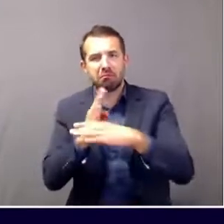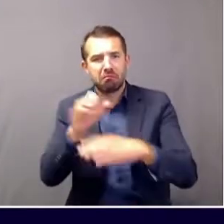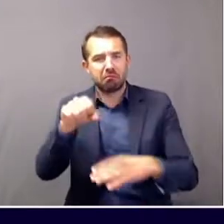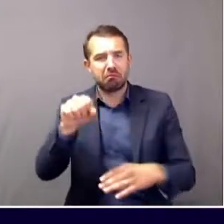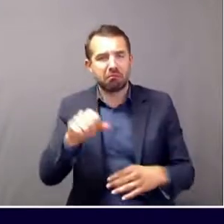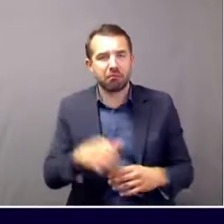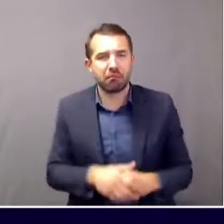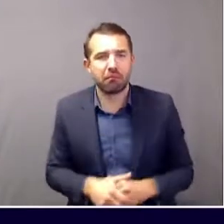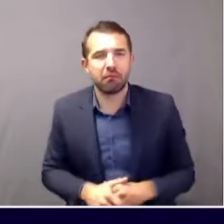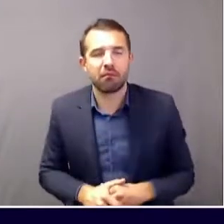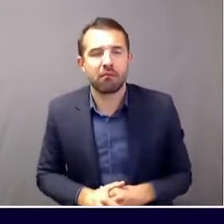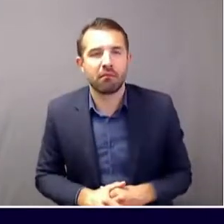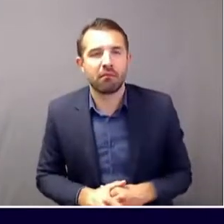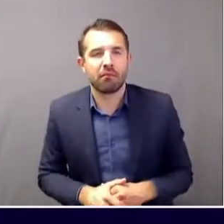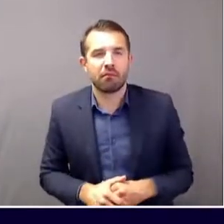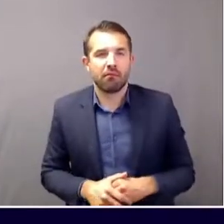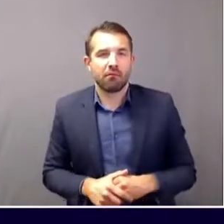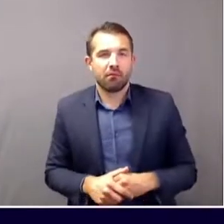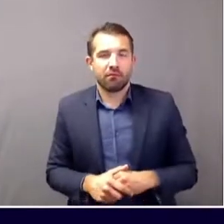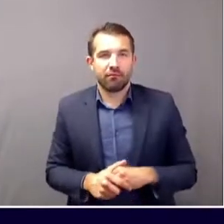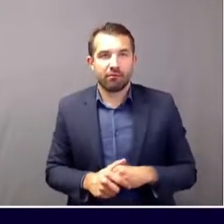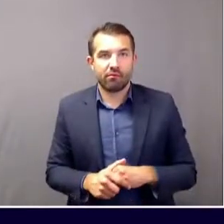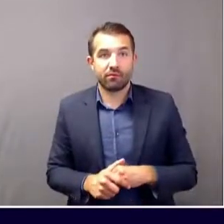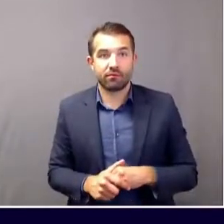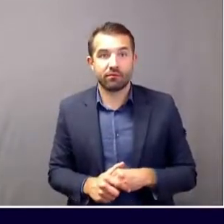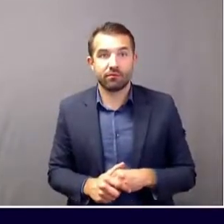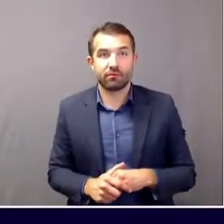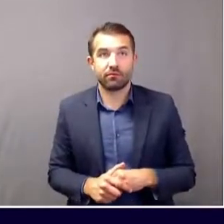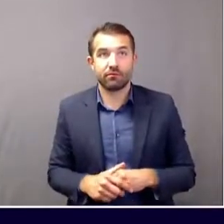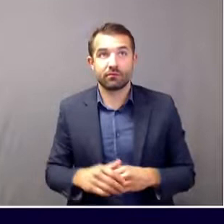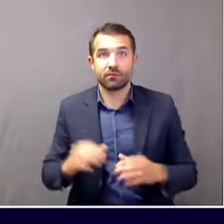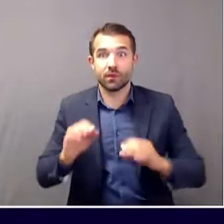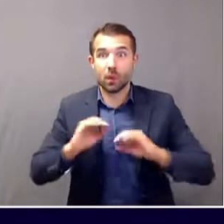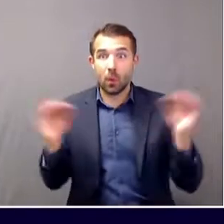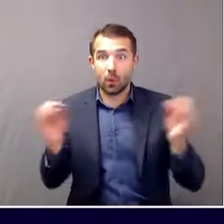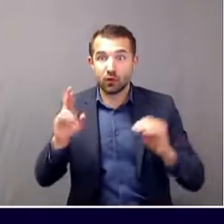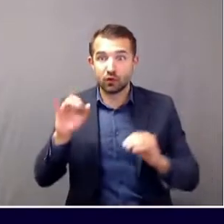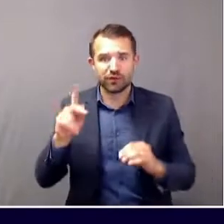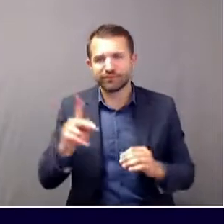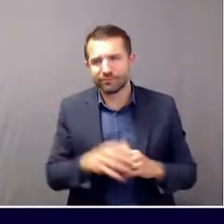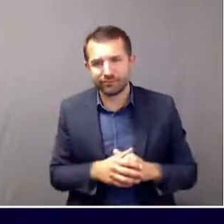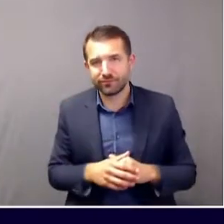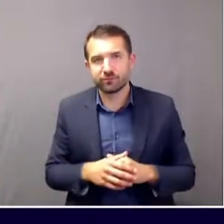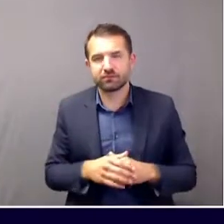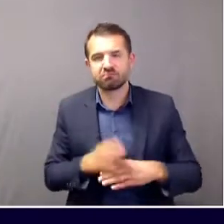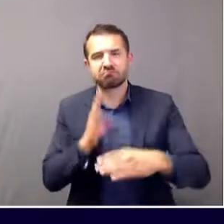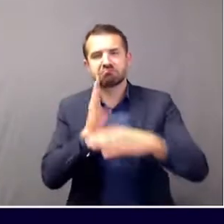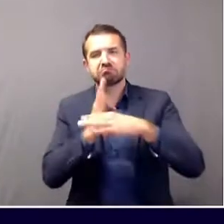automatically conceive of it as